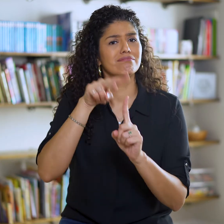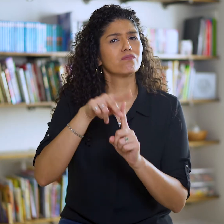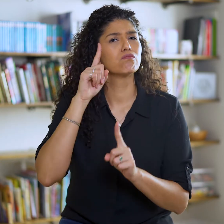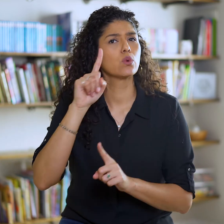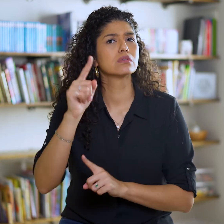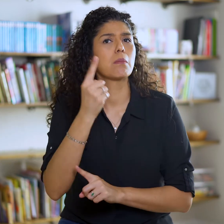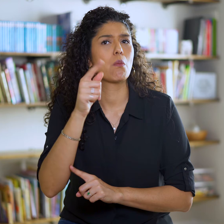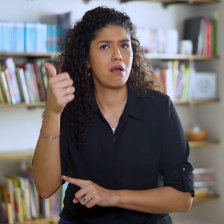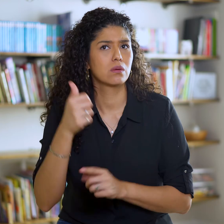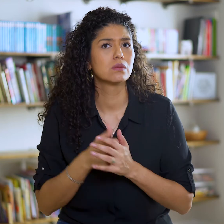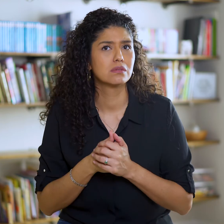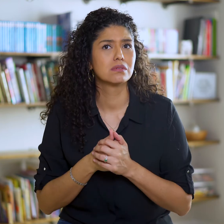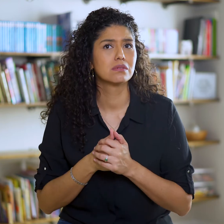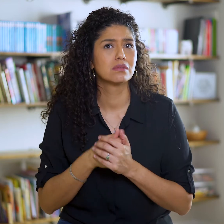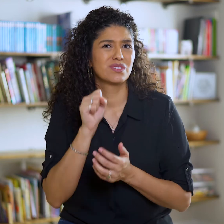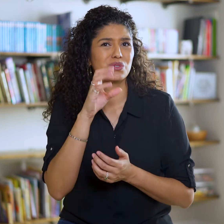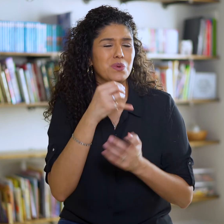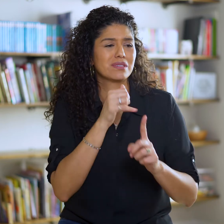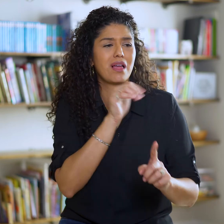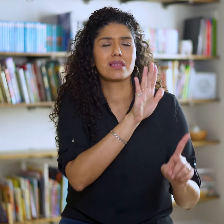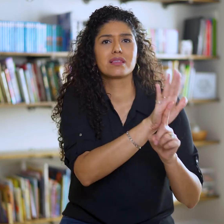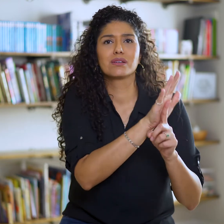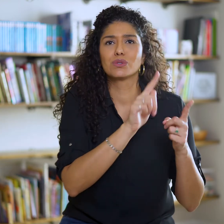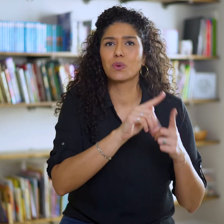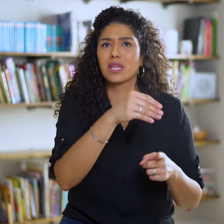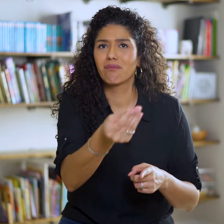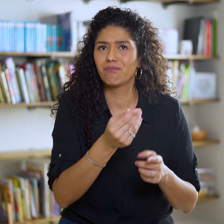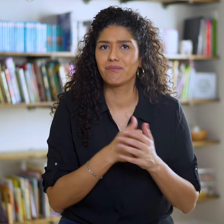appointed to someone else, so it’s not Saul’s to give.